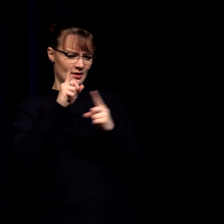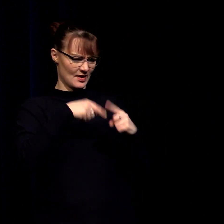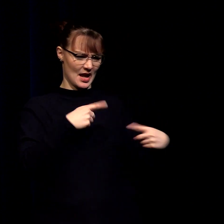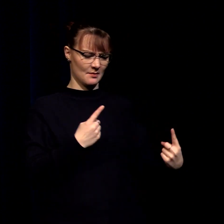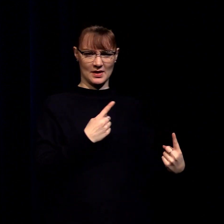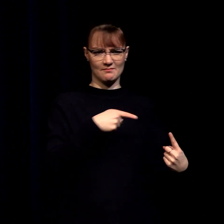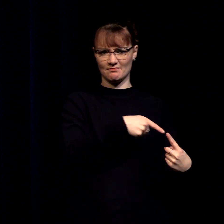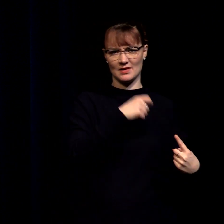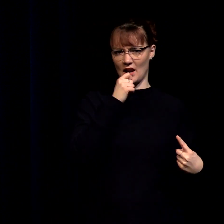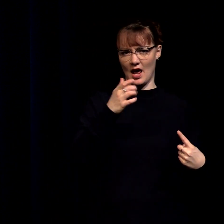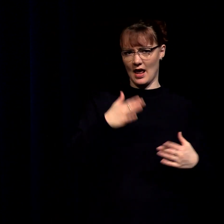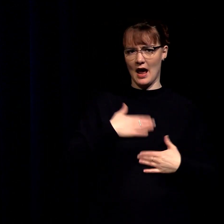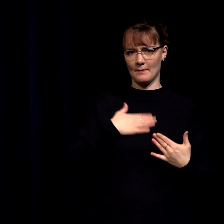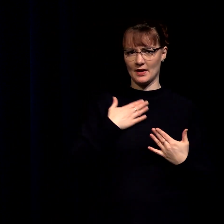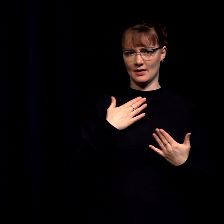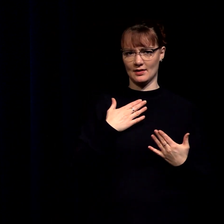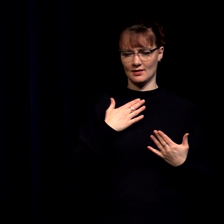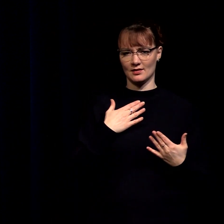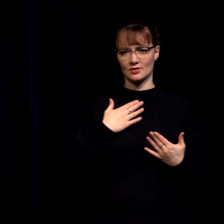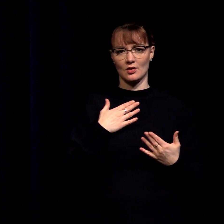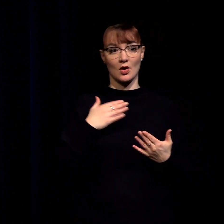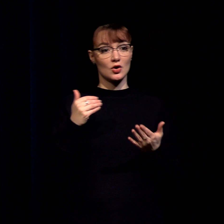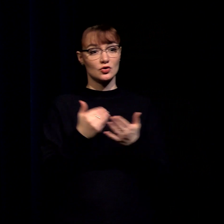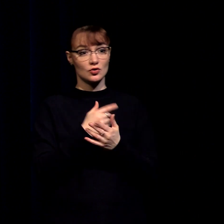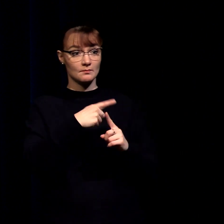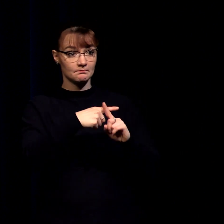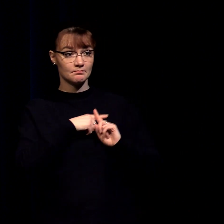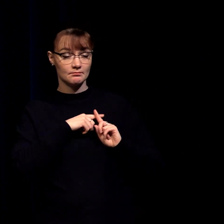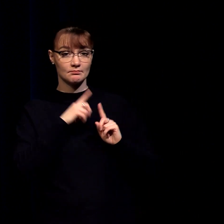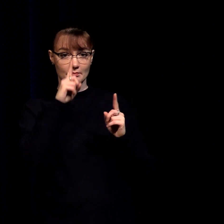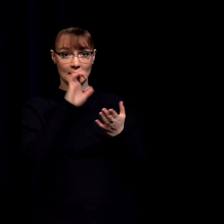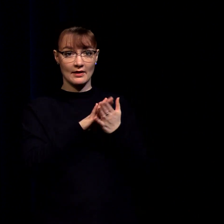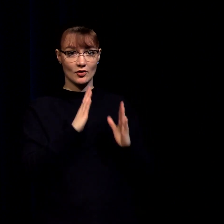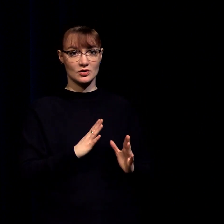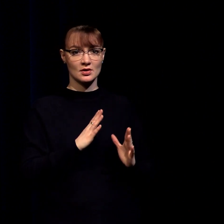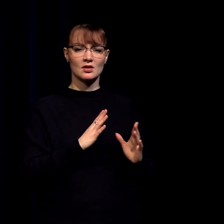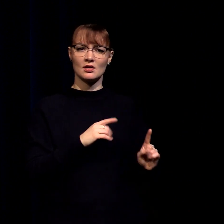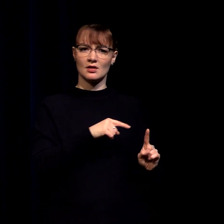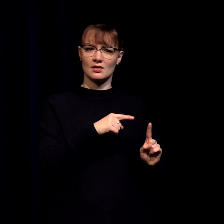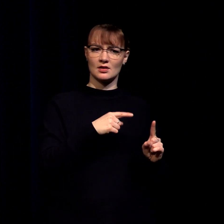those of you that are new to faith, he wants to come in and the enemy wants to sow doubt for those of you that have had an